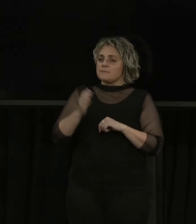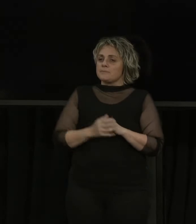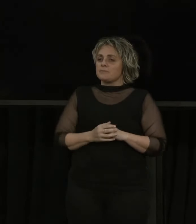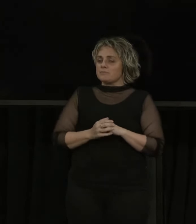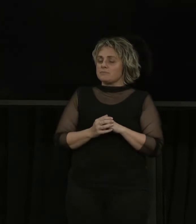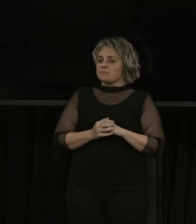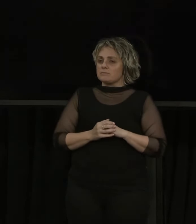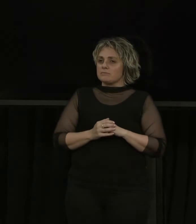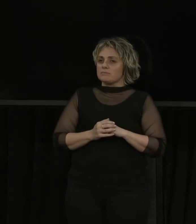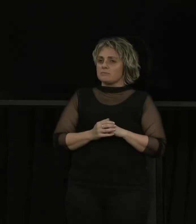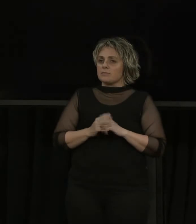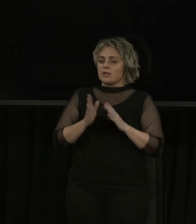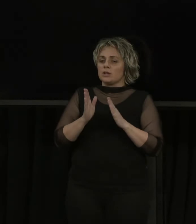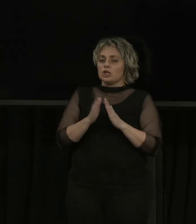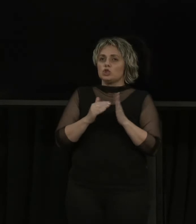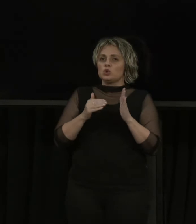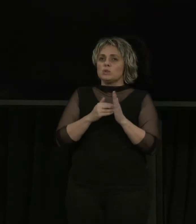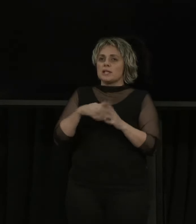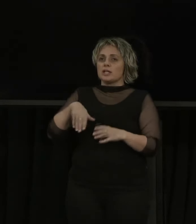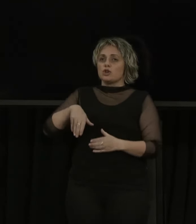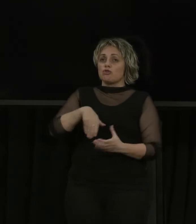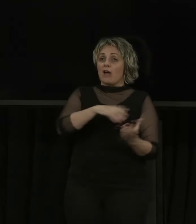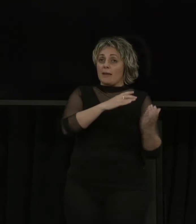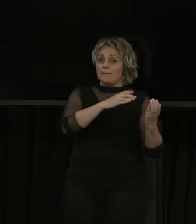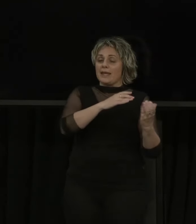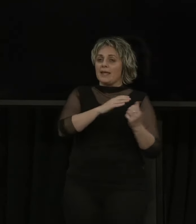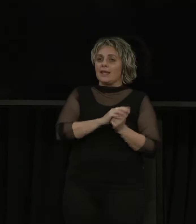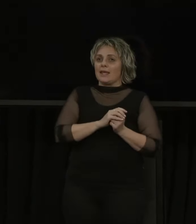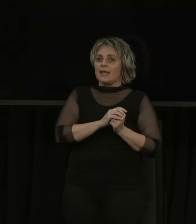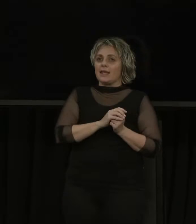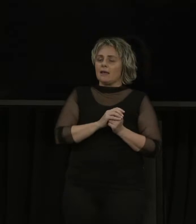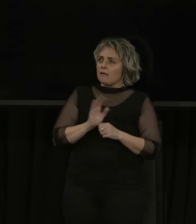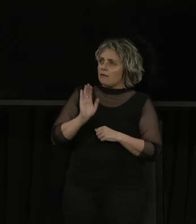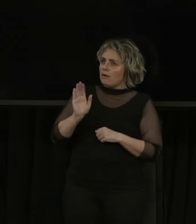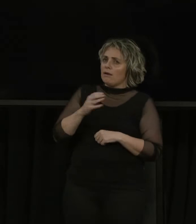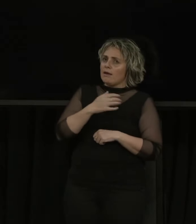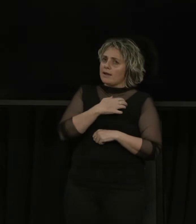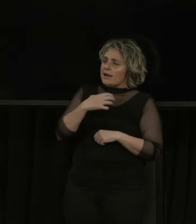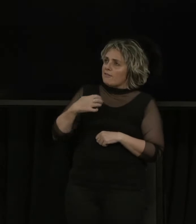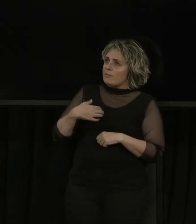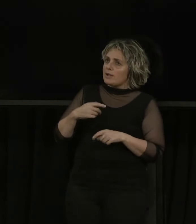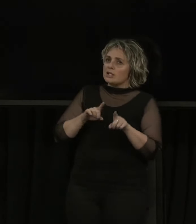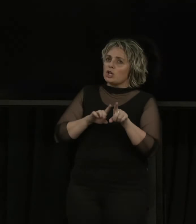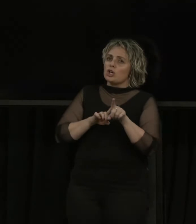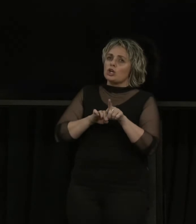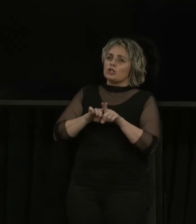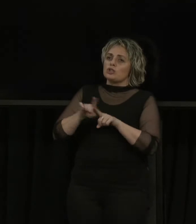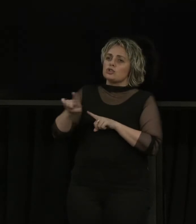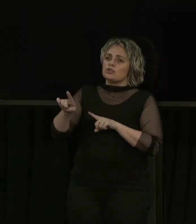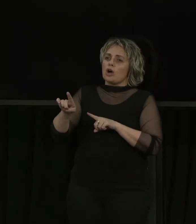were doing work with CPK, I will follow up on that.